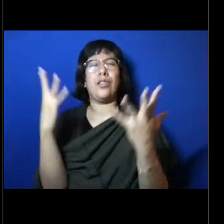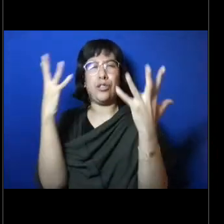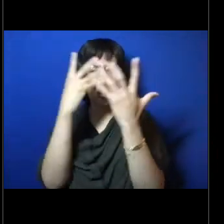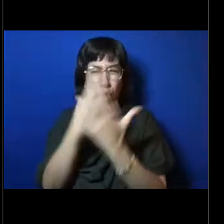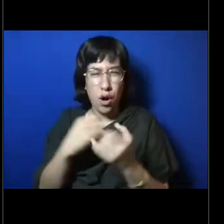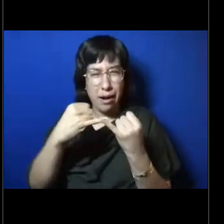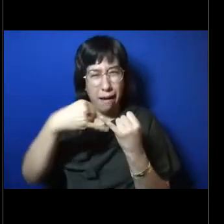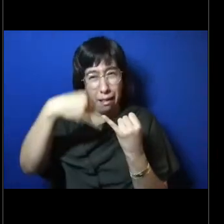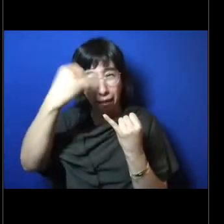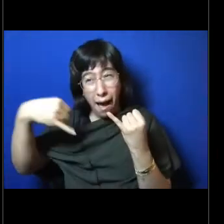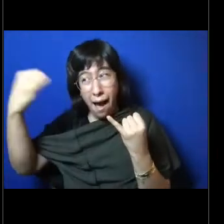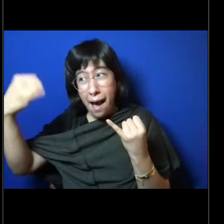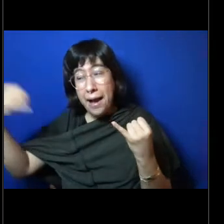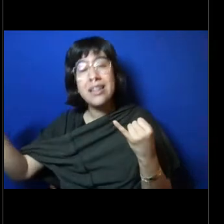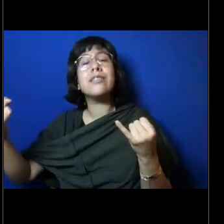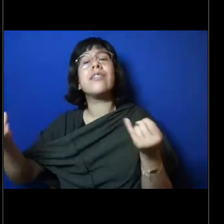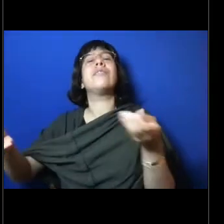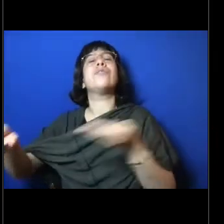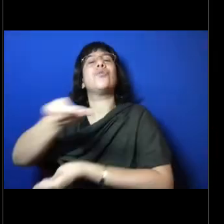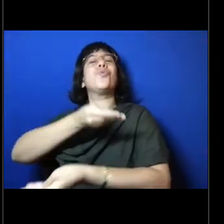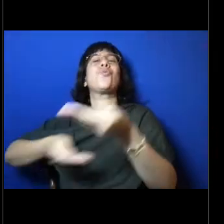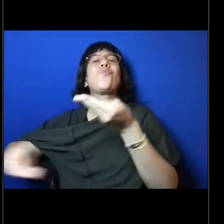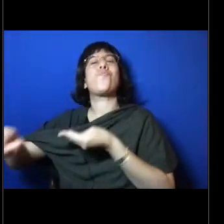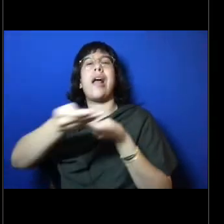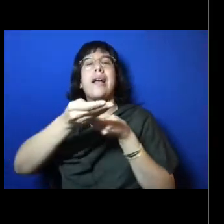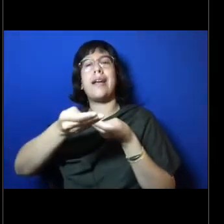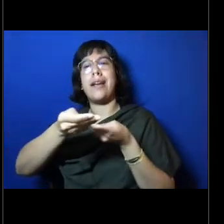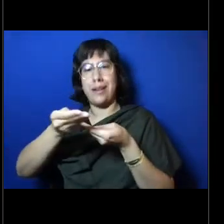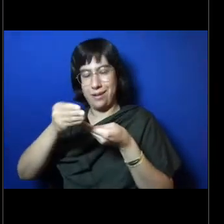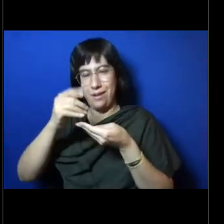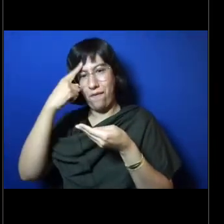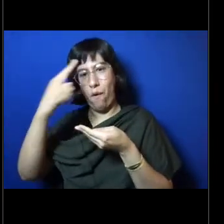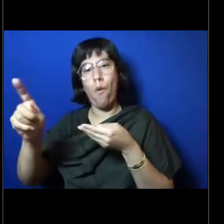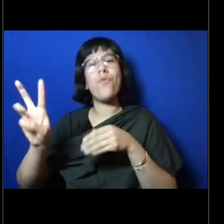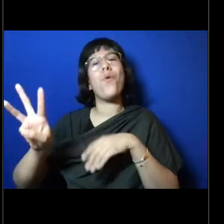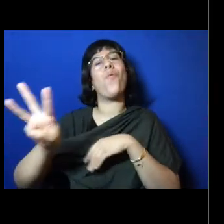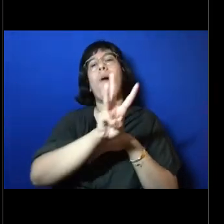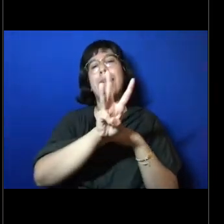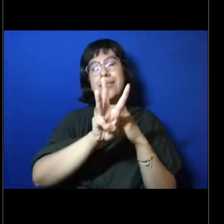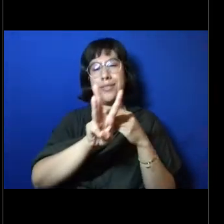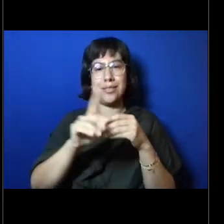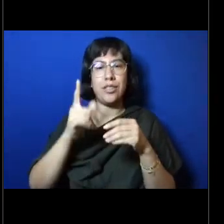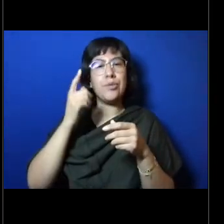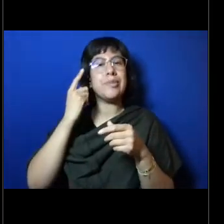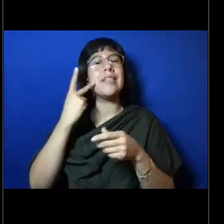among Native Americans for most of that western part of the US and you can see that